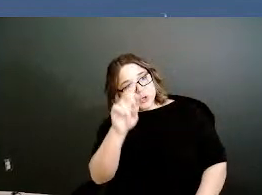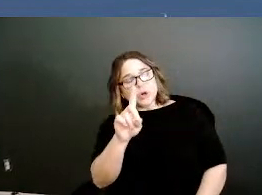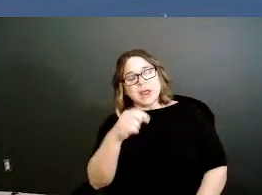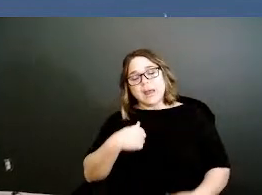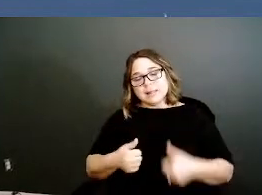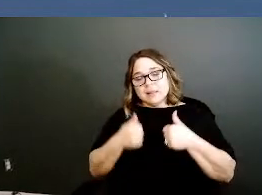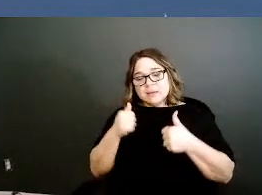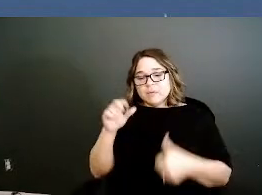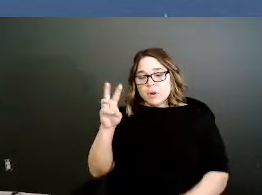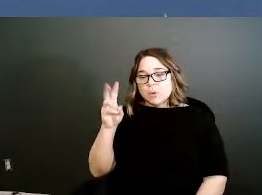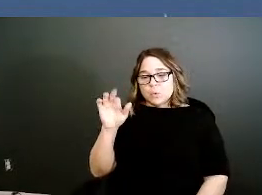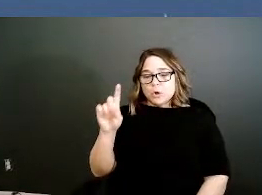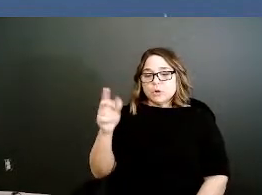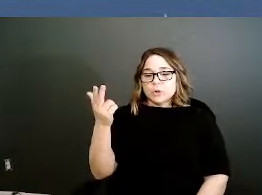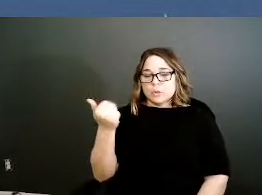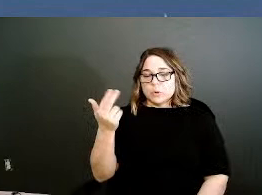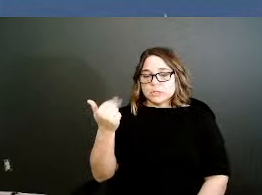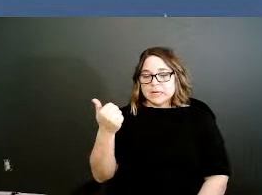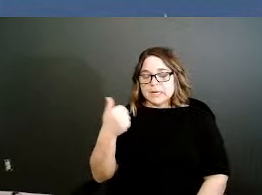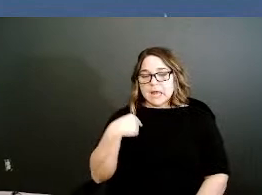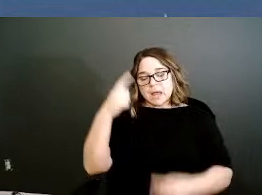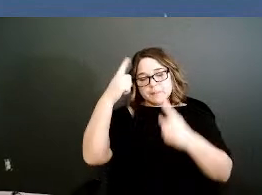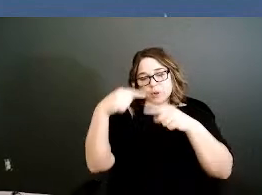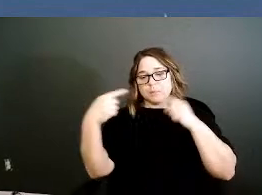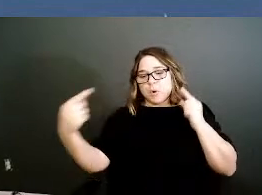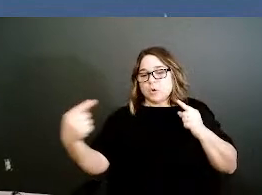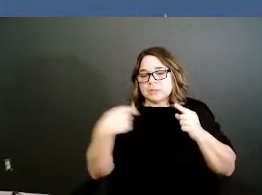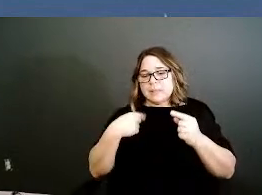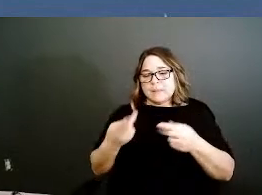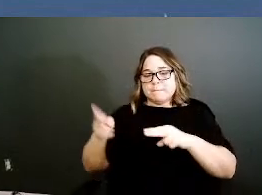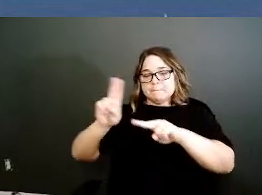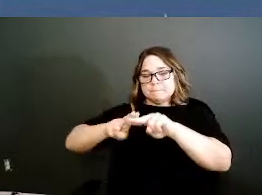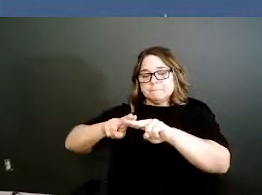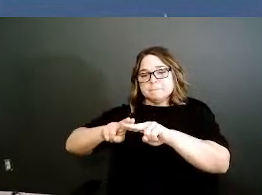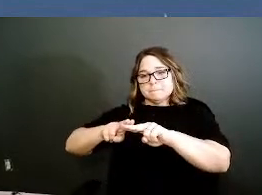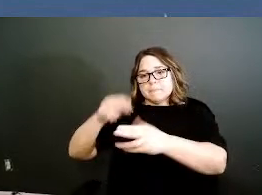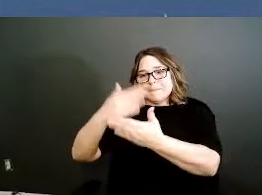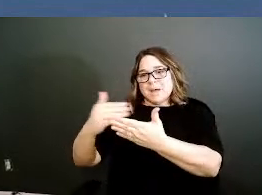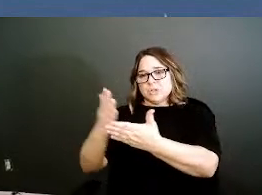TOO EXPENSIVE. I MEAN JUST AS ONE EXAMPLE, I DON'T GET HERE NOTED.